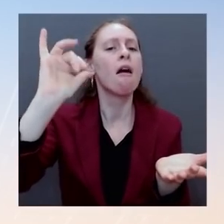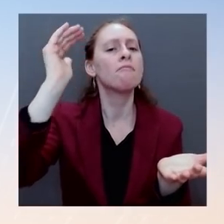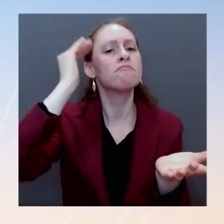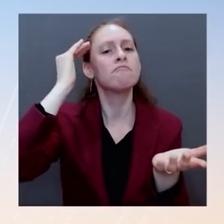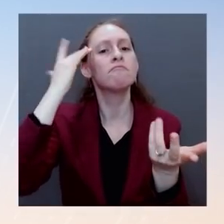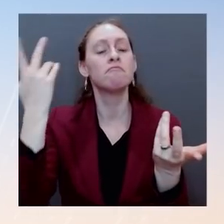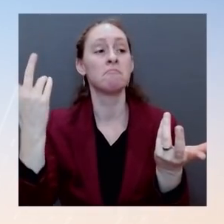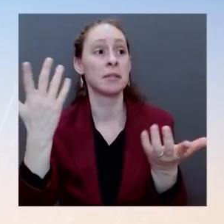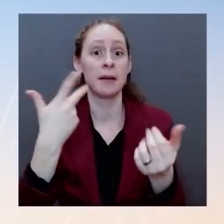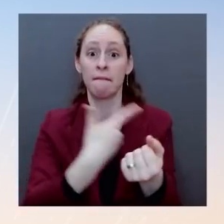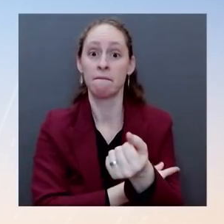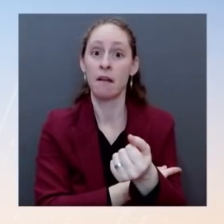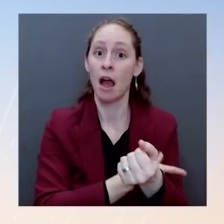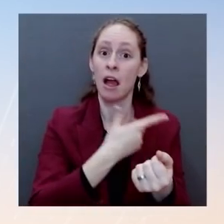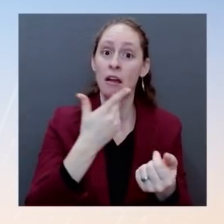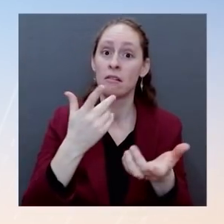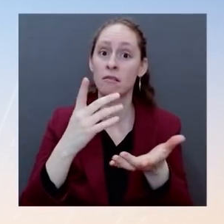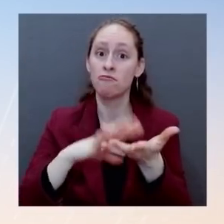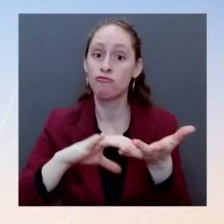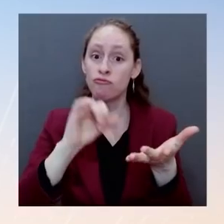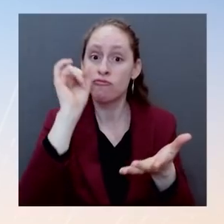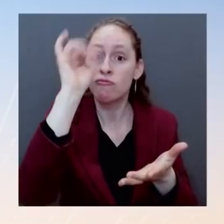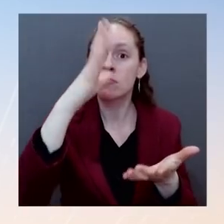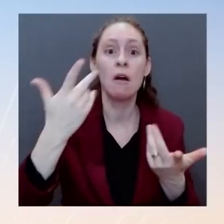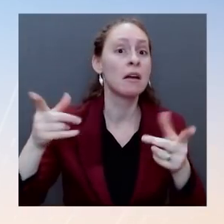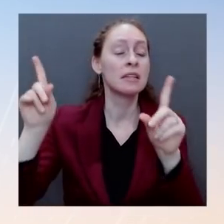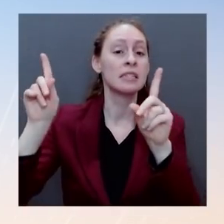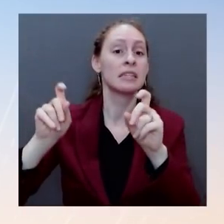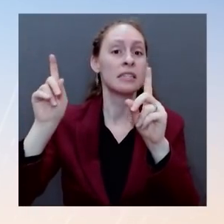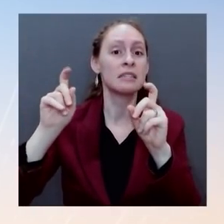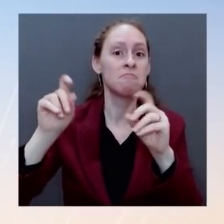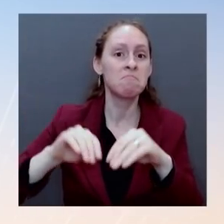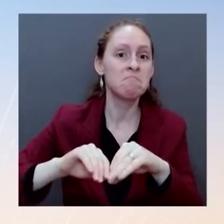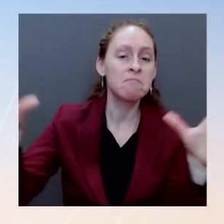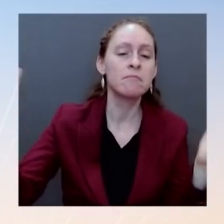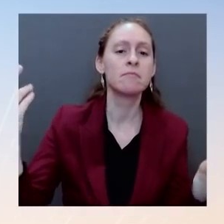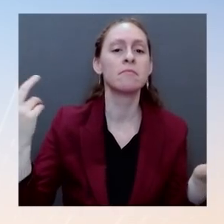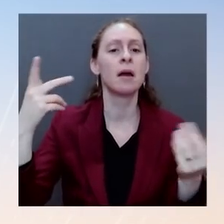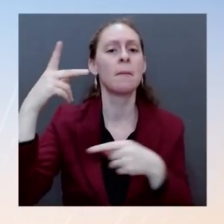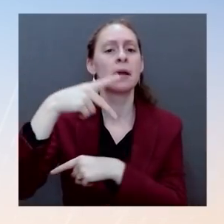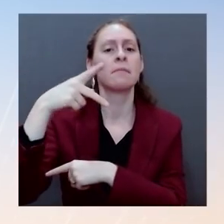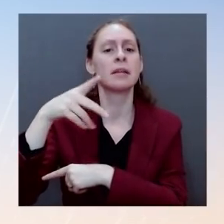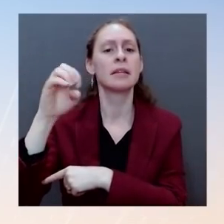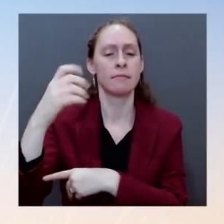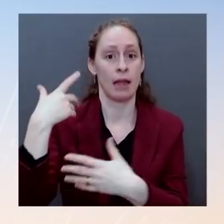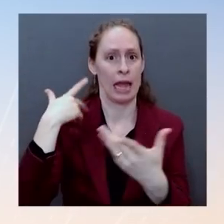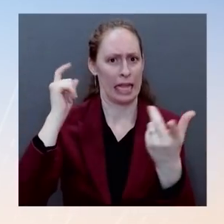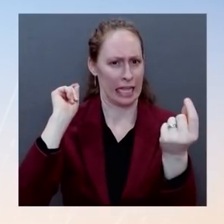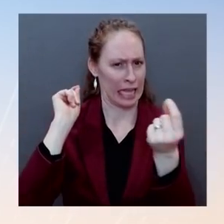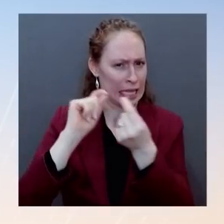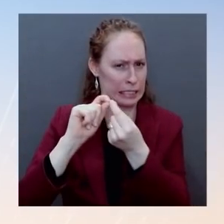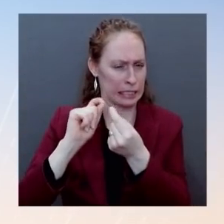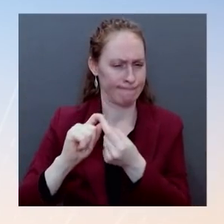So, he will be building on that tomorrow. I don't have anything specific to prev- -- preview for you in terms of the components at this point.